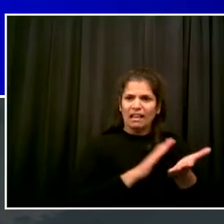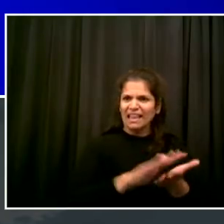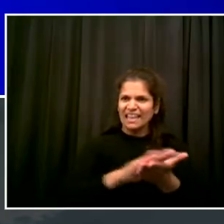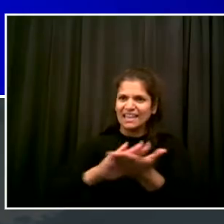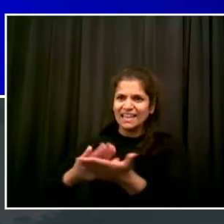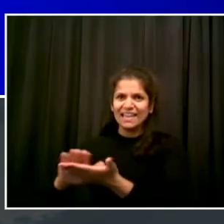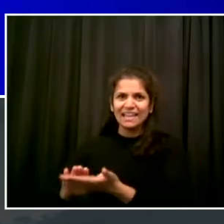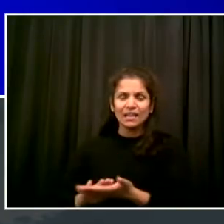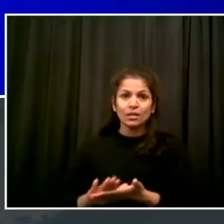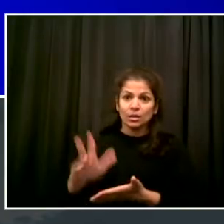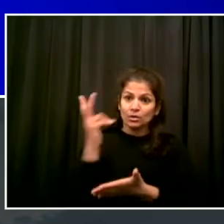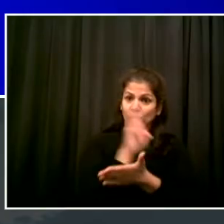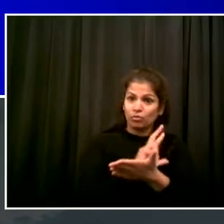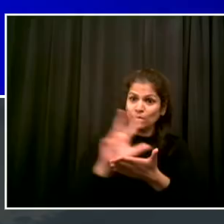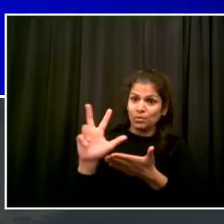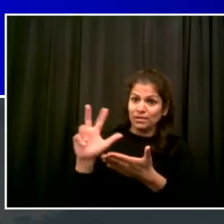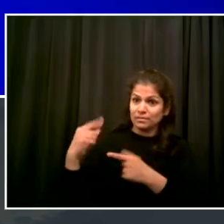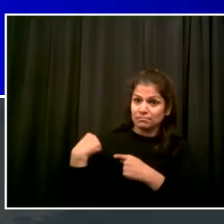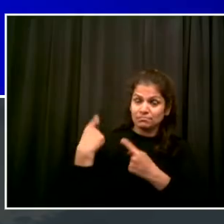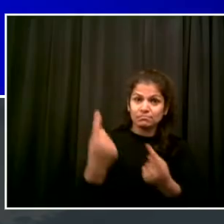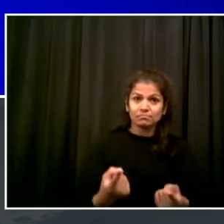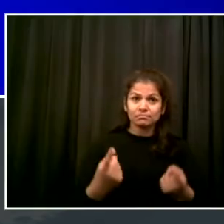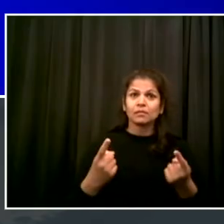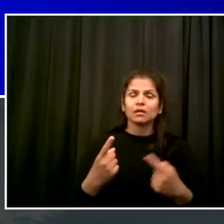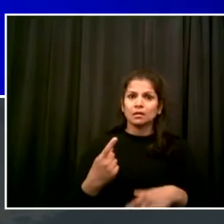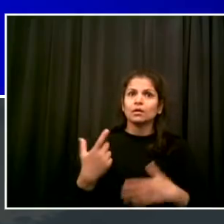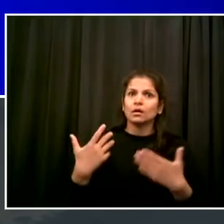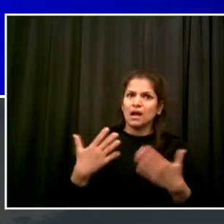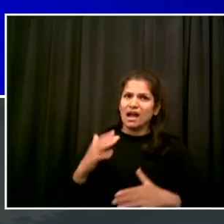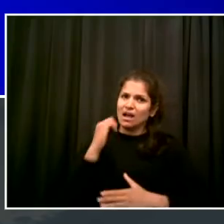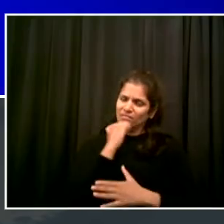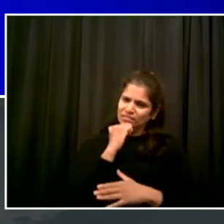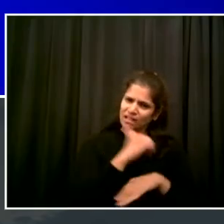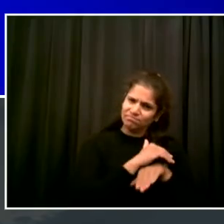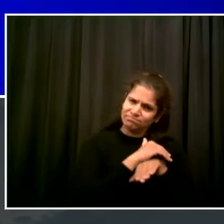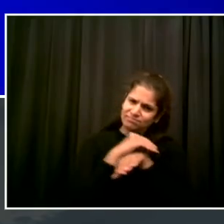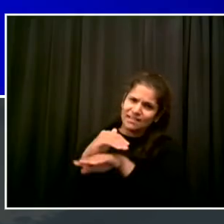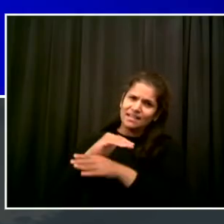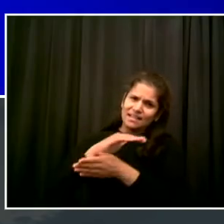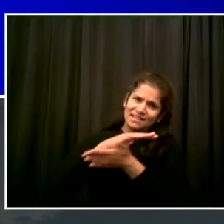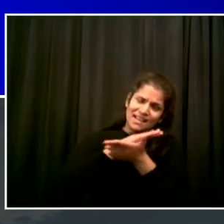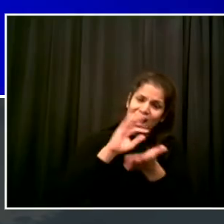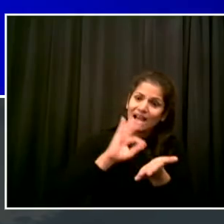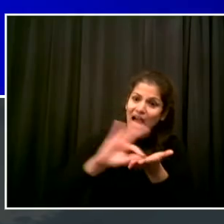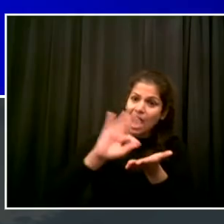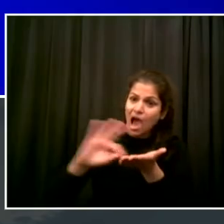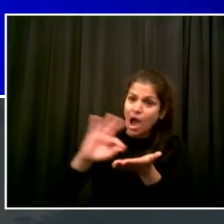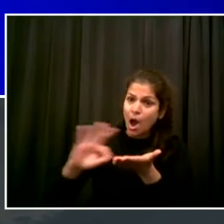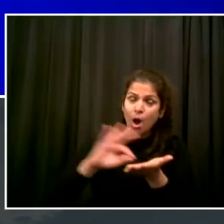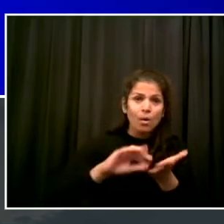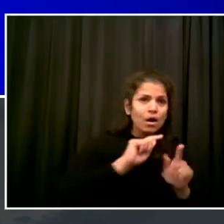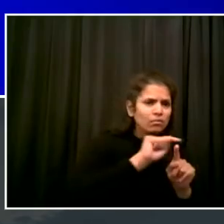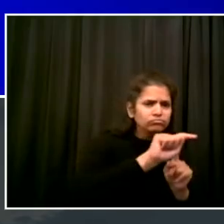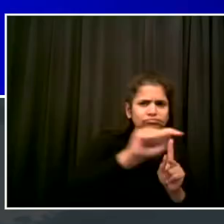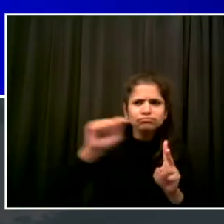IMPACT ON OUR ABILITY TO ESRVE THE HOMELESS. WE NOW HAVE THREE FULL WEEKS